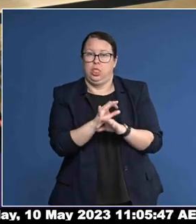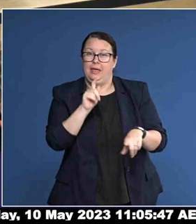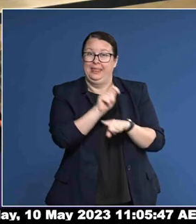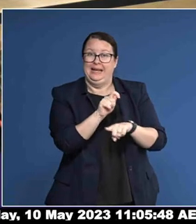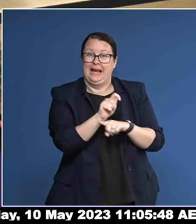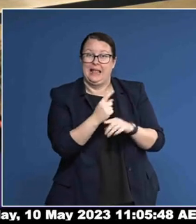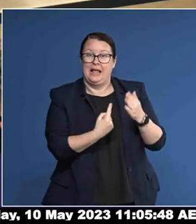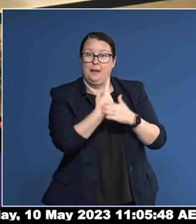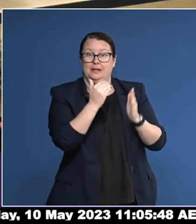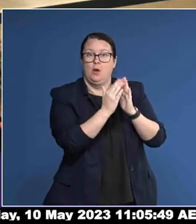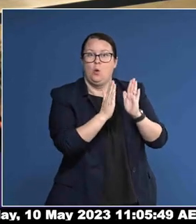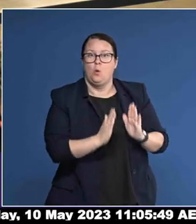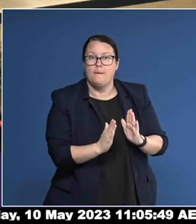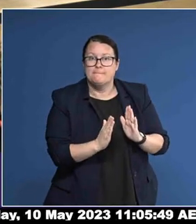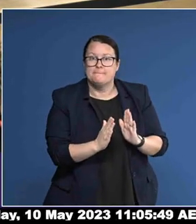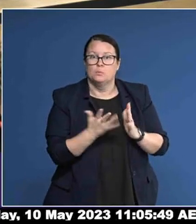that led them to come to school every day in the state they came?